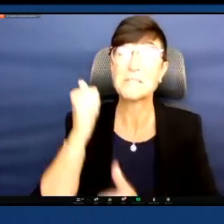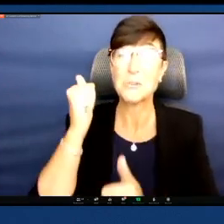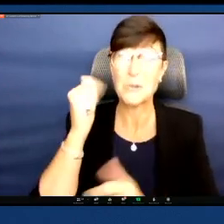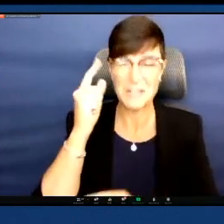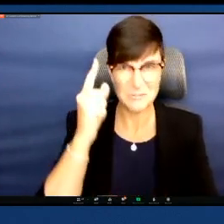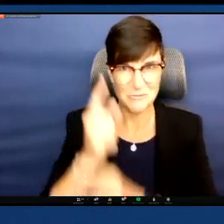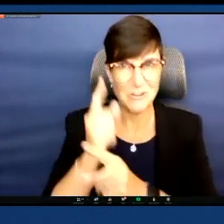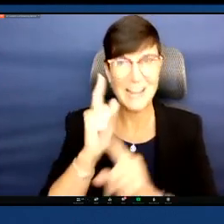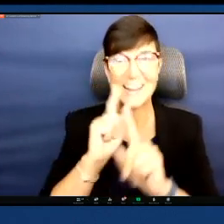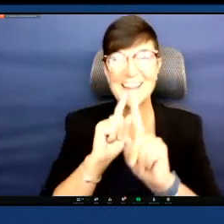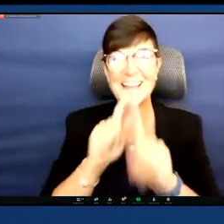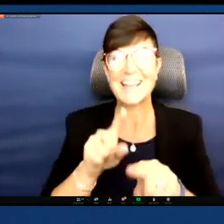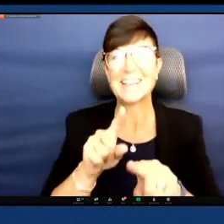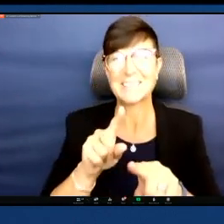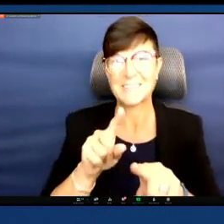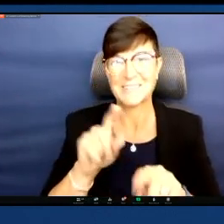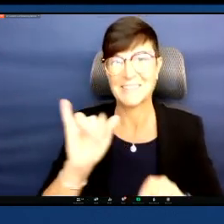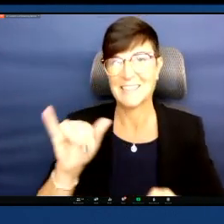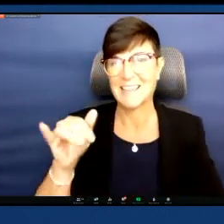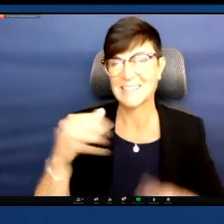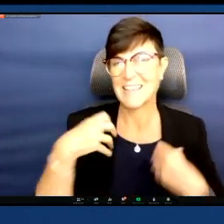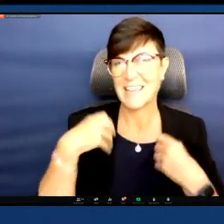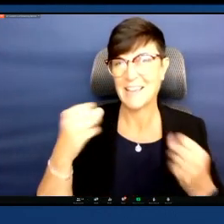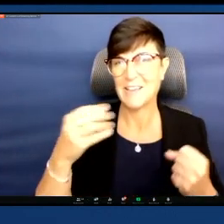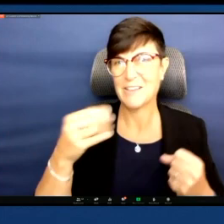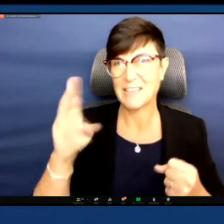and we'll turn to the next page where we can see what that is.